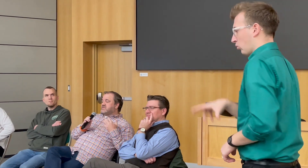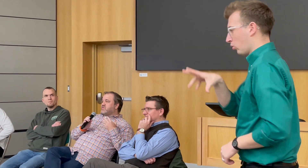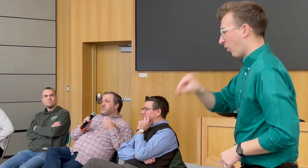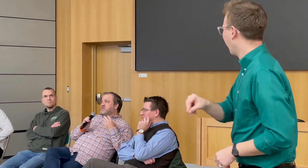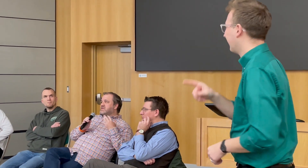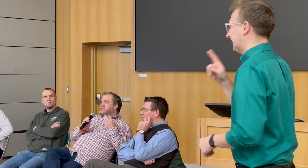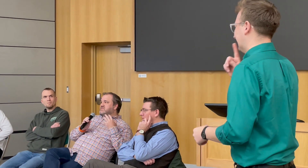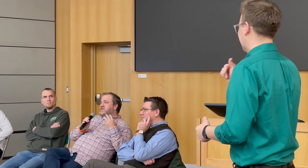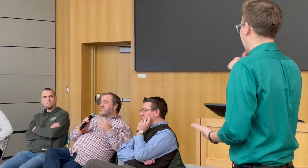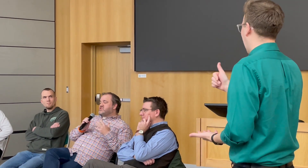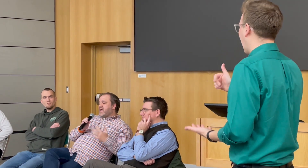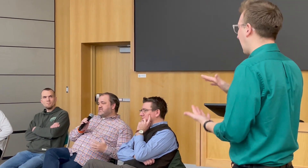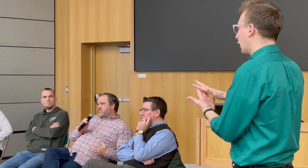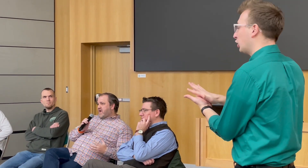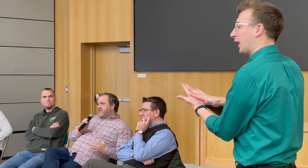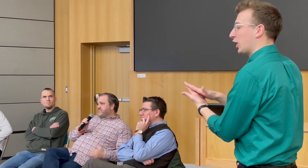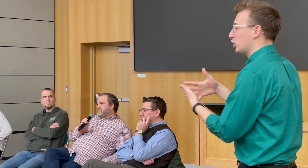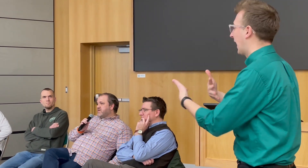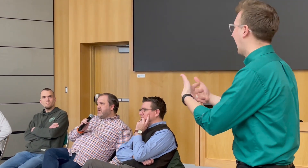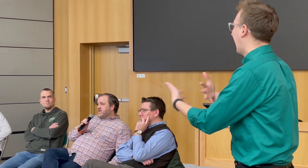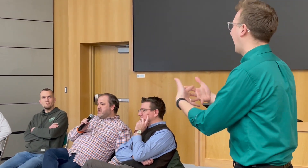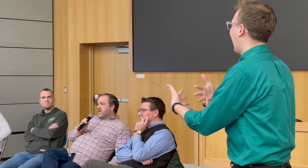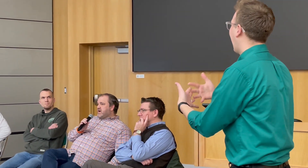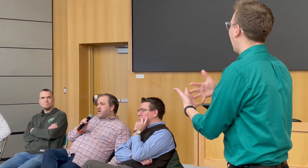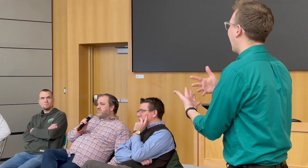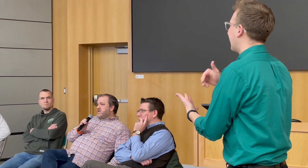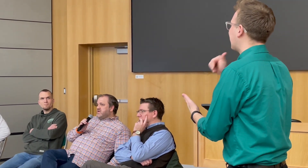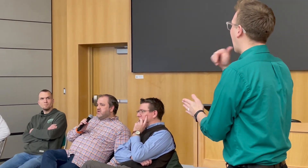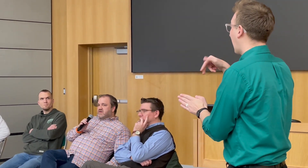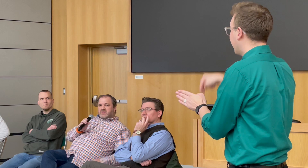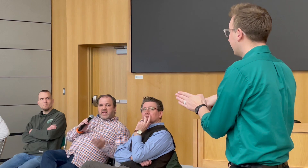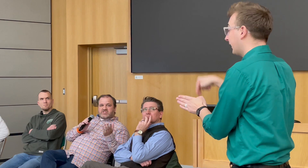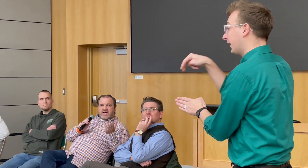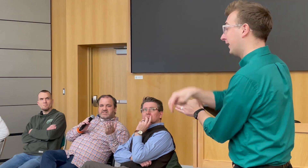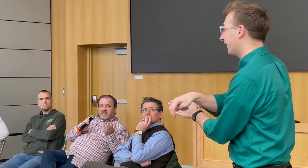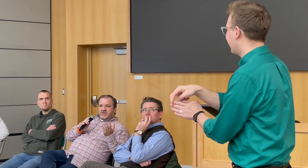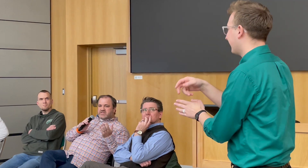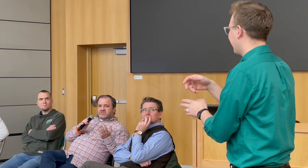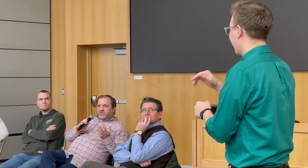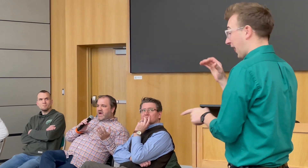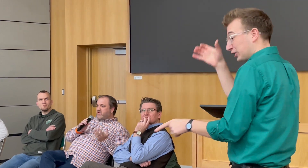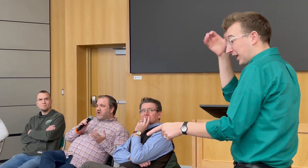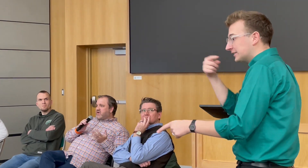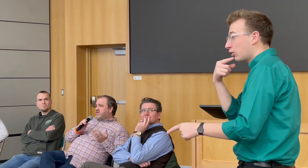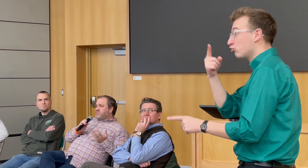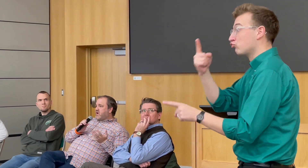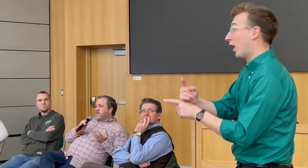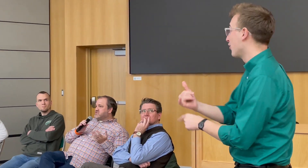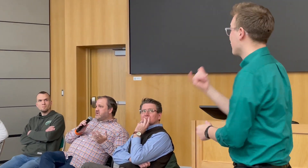it's it's different chaste gray um like Shad said there is no right a wrong wrong answer